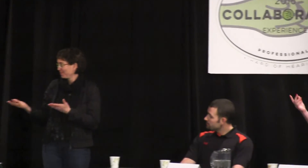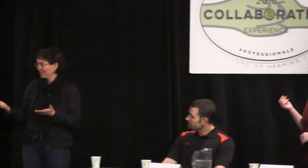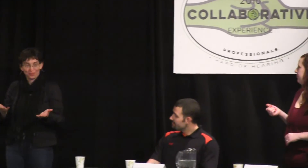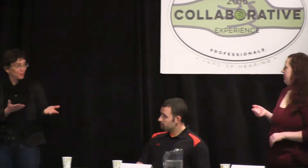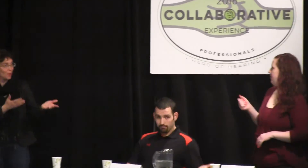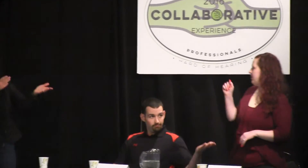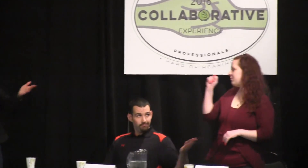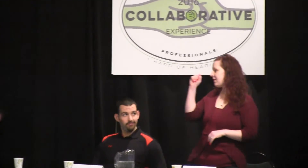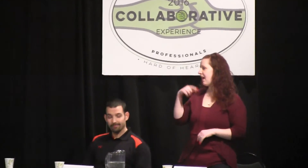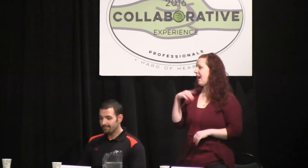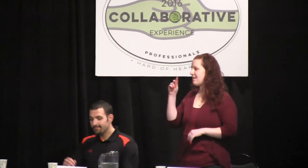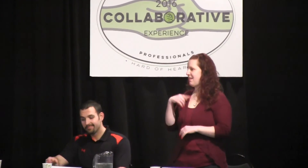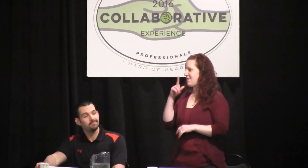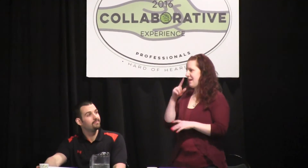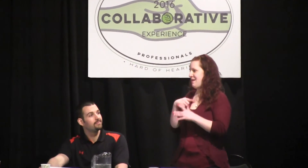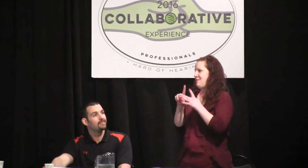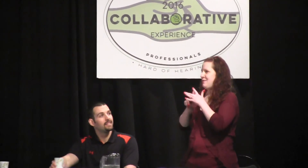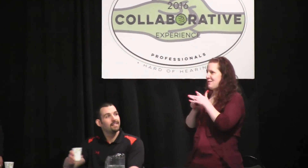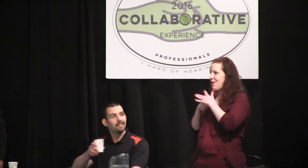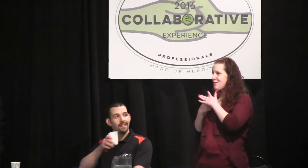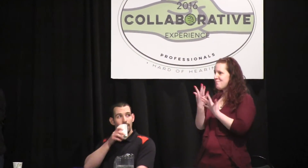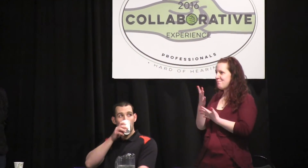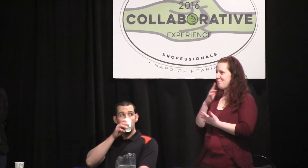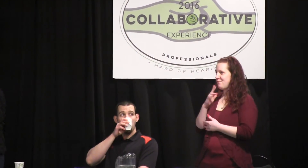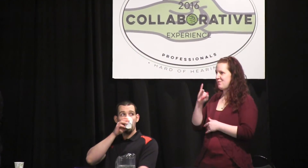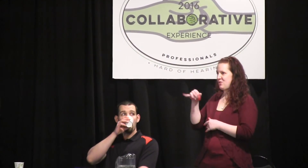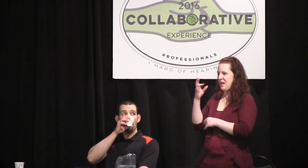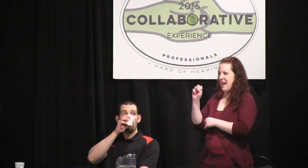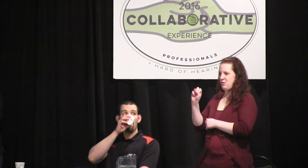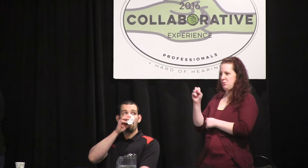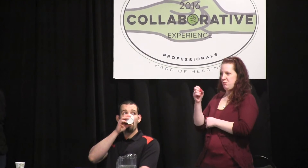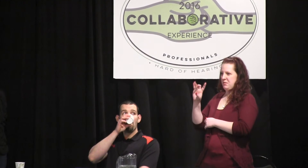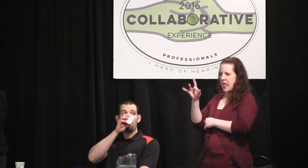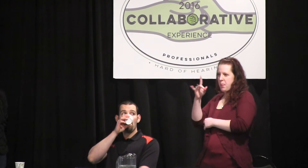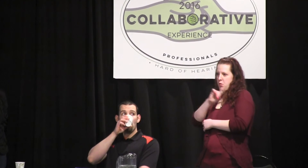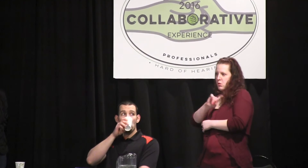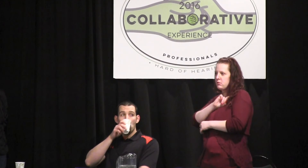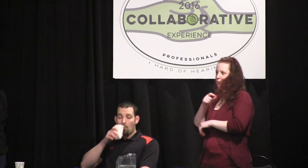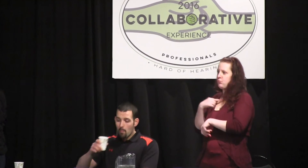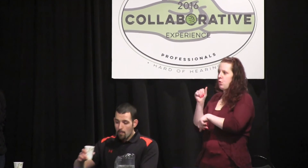Brandi: Yeah, I think I started in junior high school,